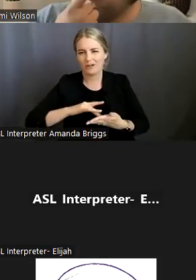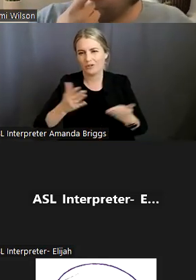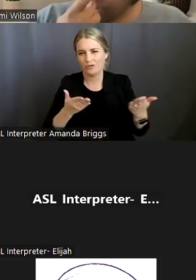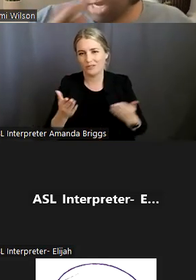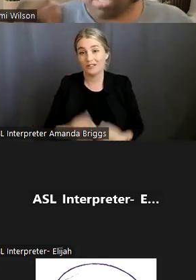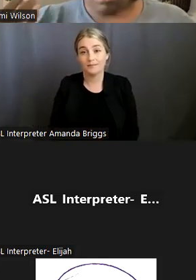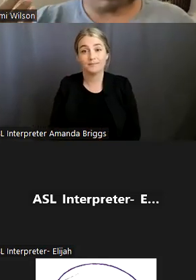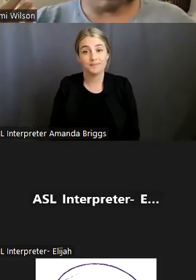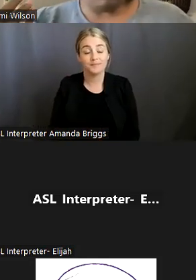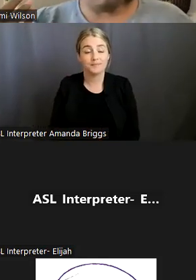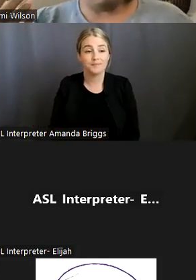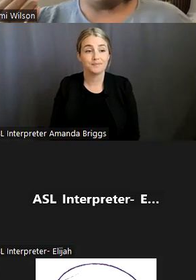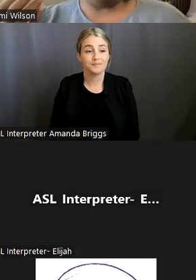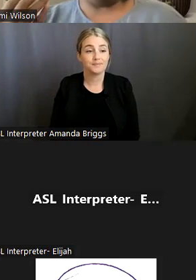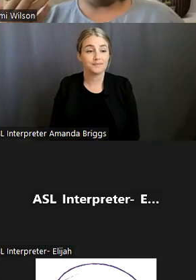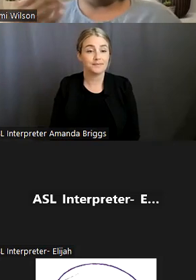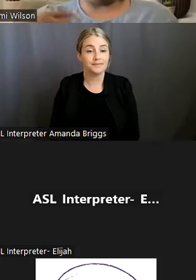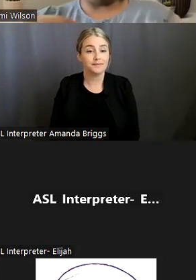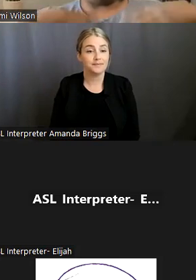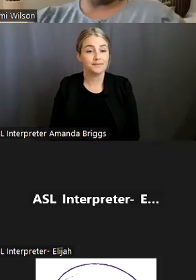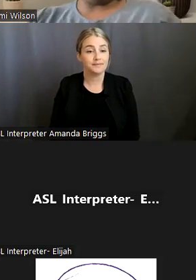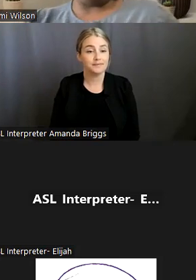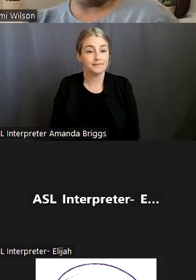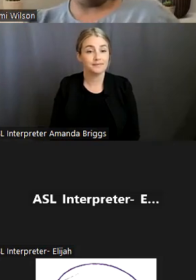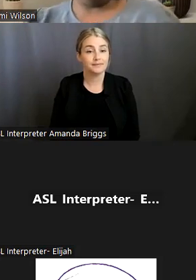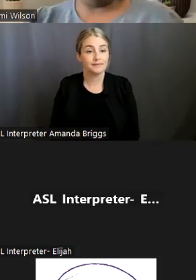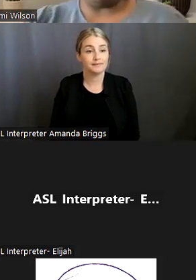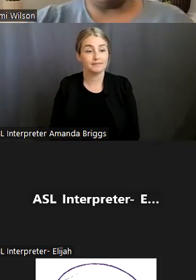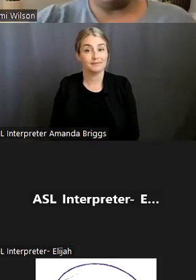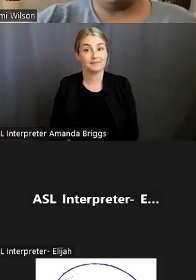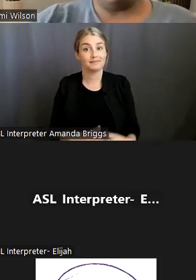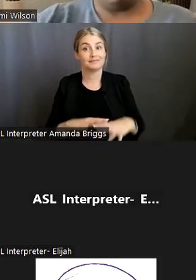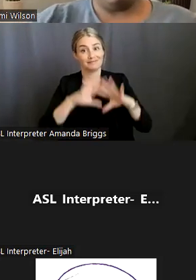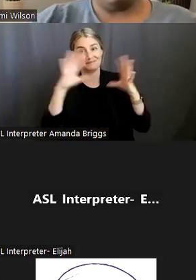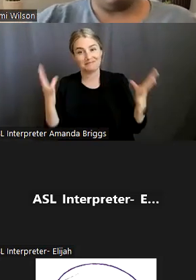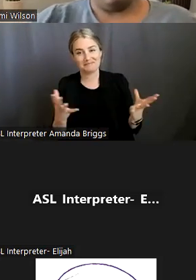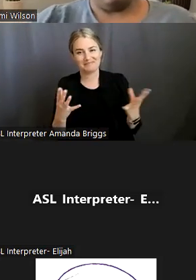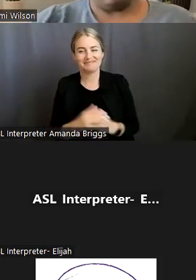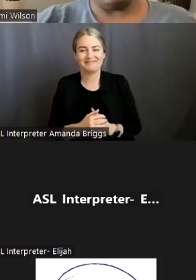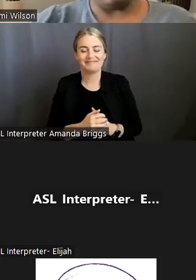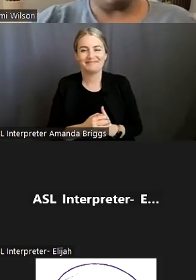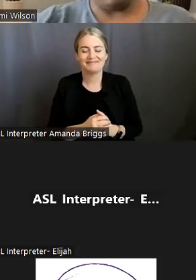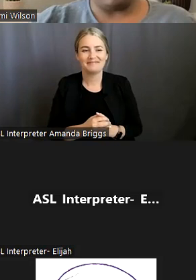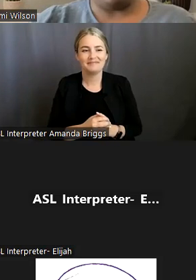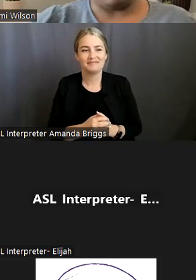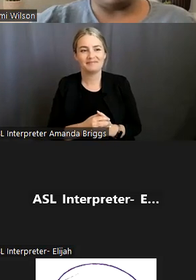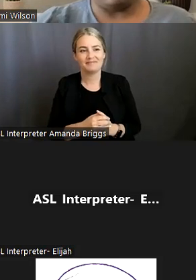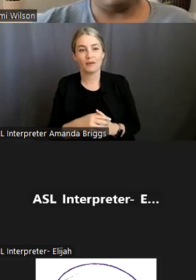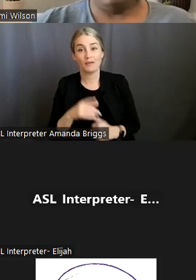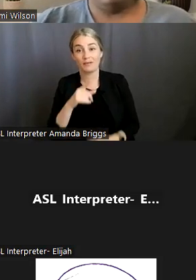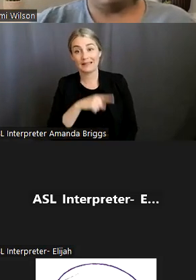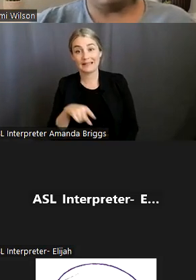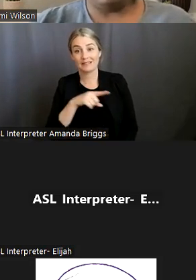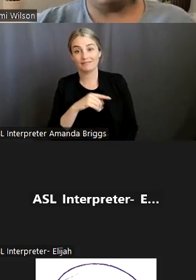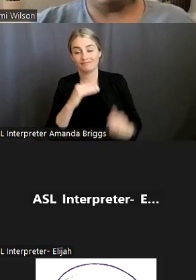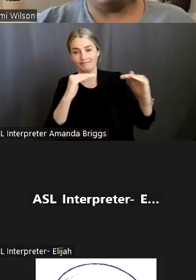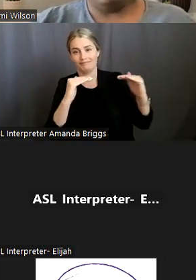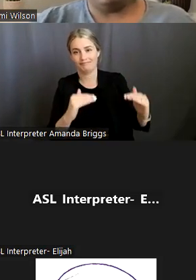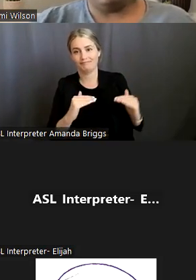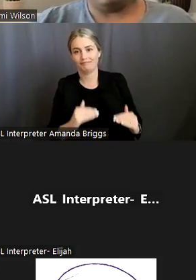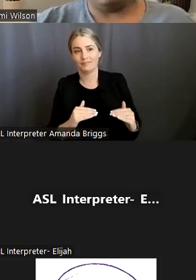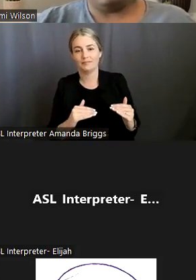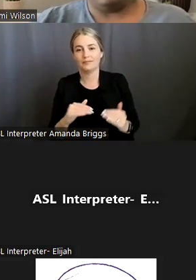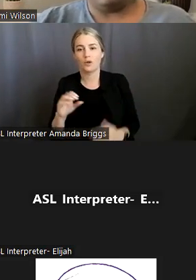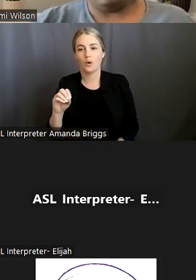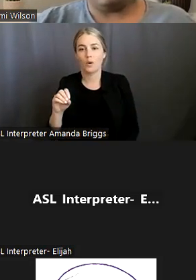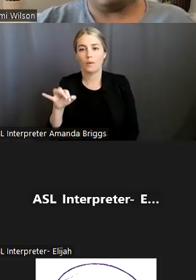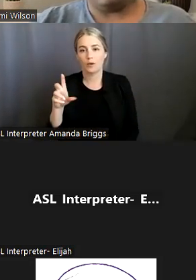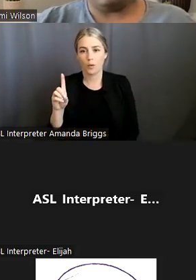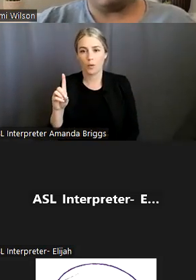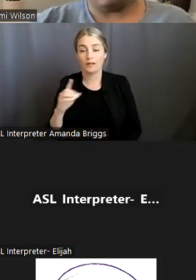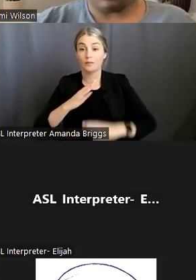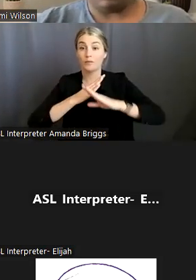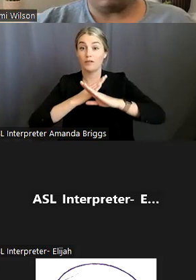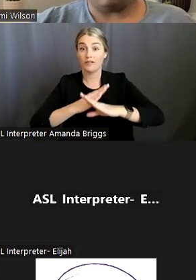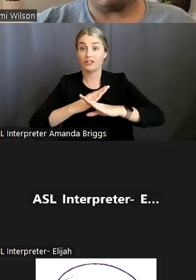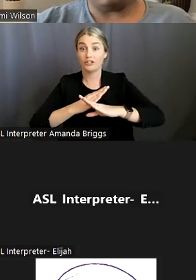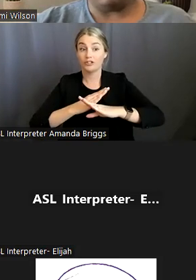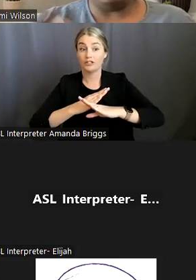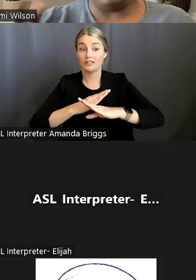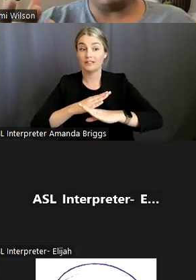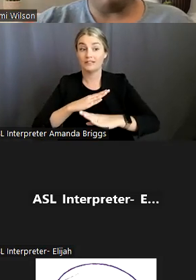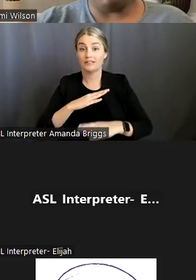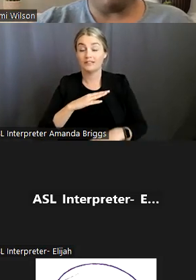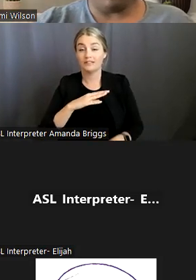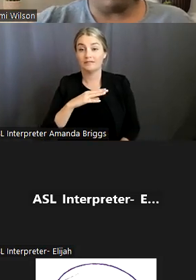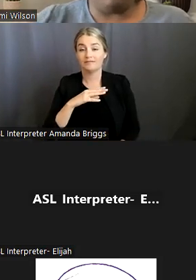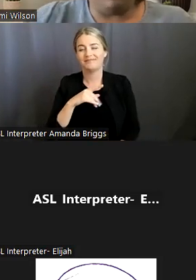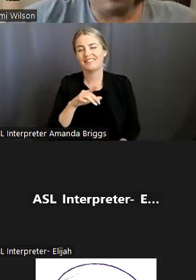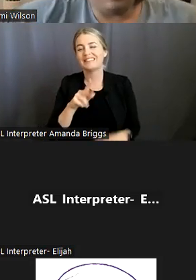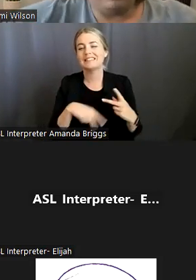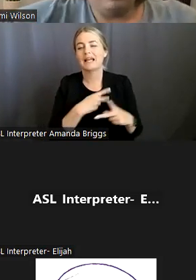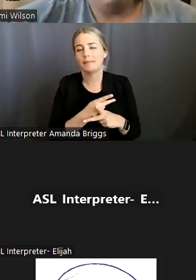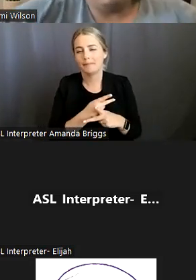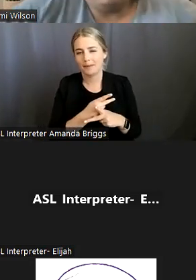So in all, these opioid prevention, this type of opioid prevention